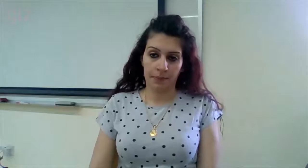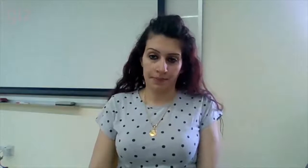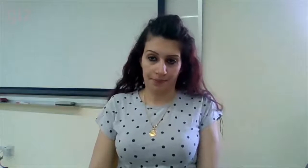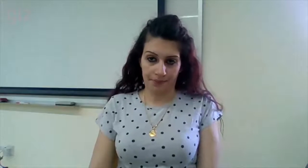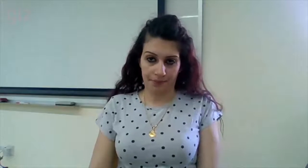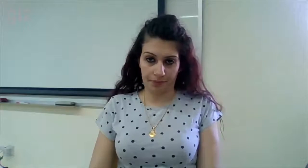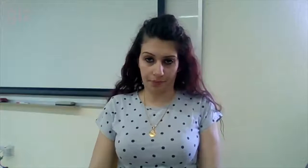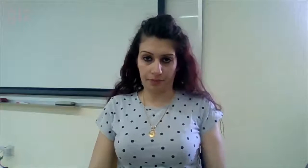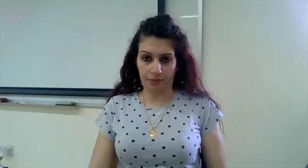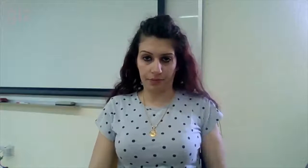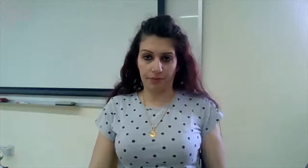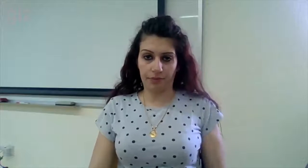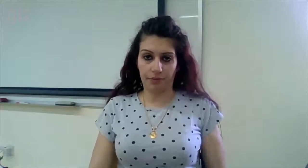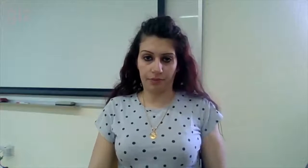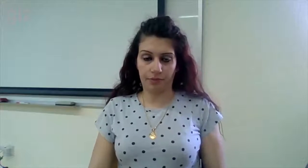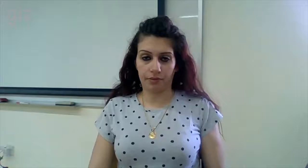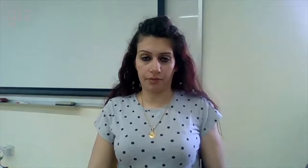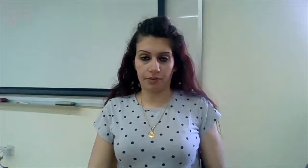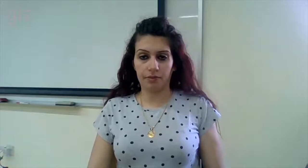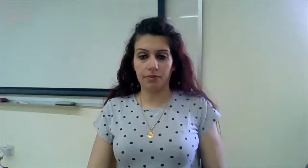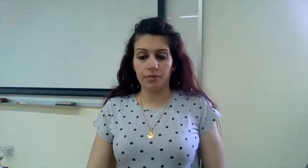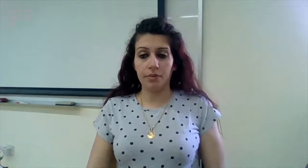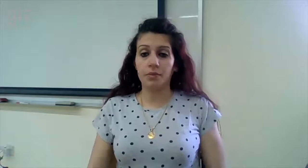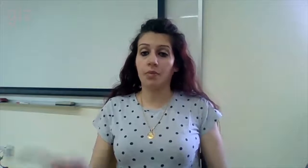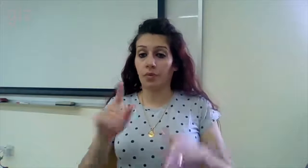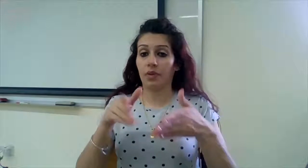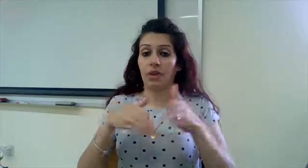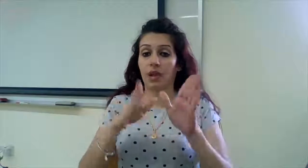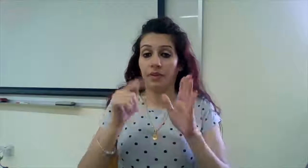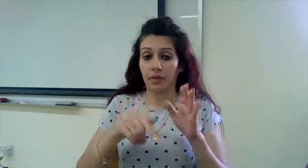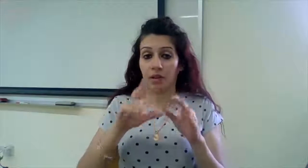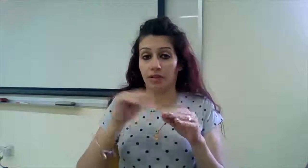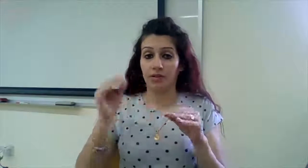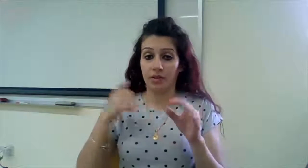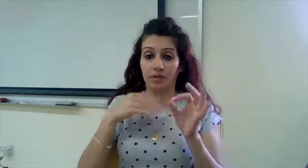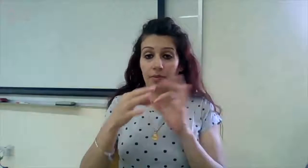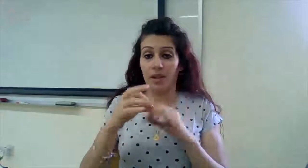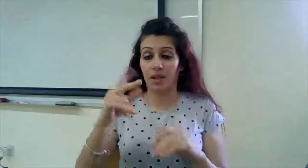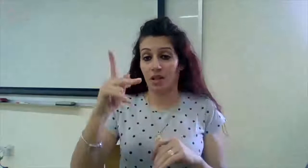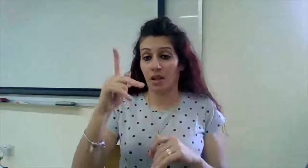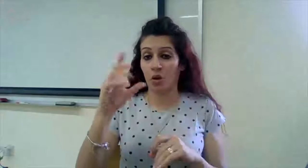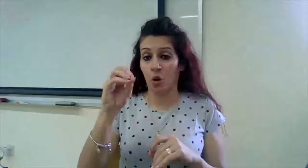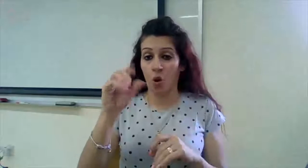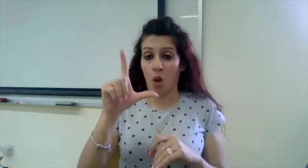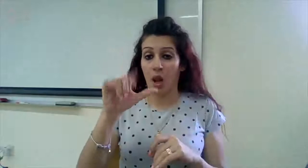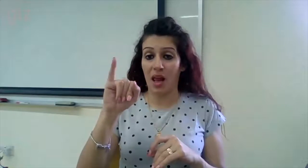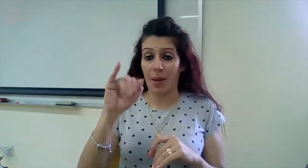need to be developed in Arabic and to be uploaded on the platform and this is a